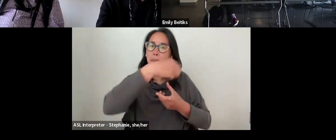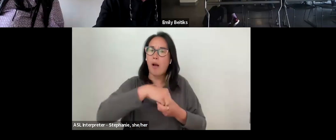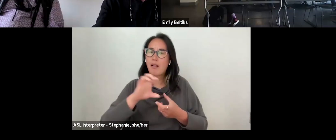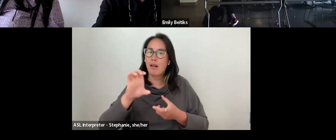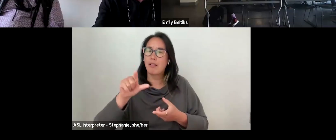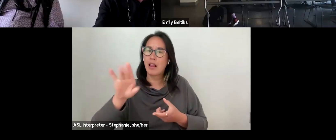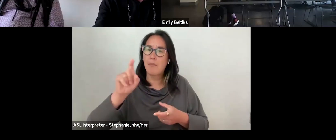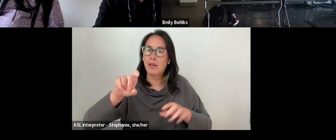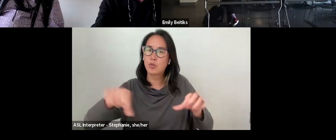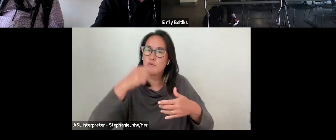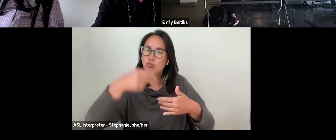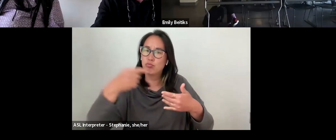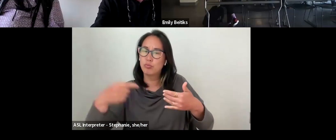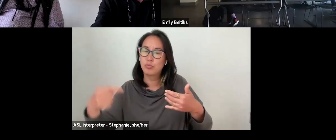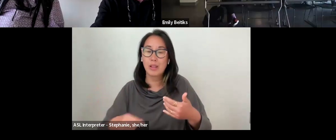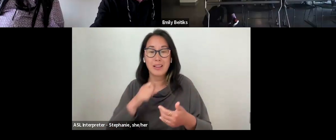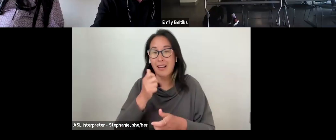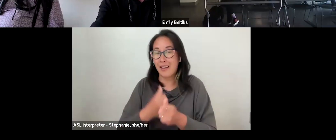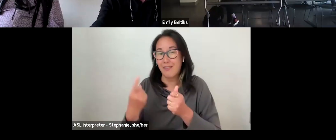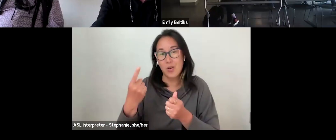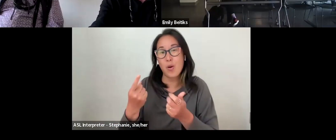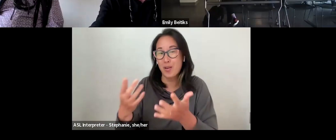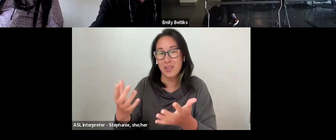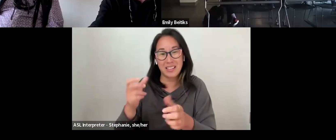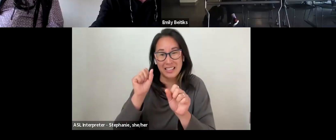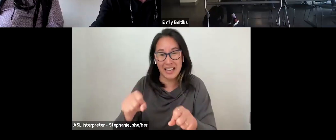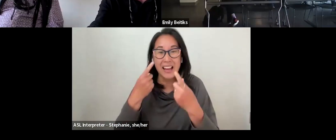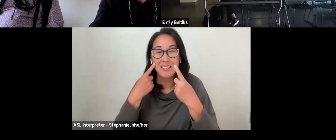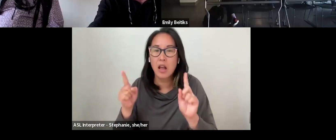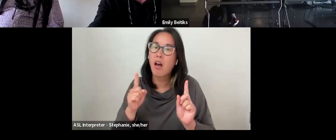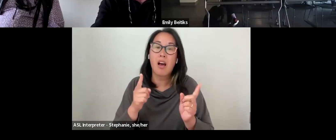Not everybody can do it. Everybody wants to, but you're one of the special few who actually can.